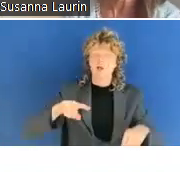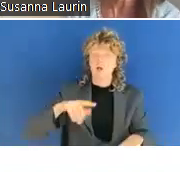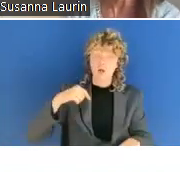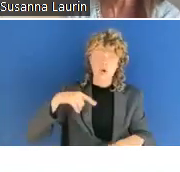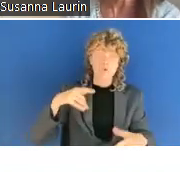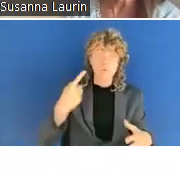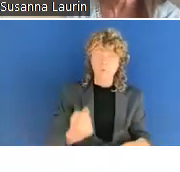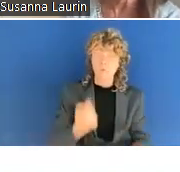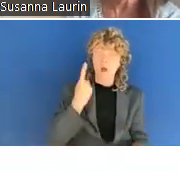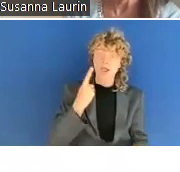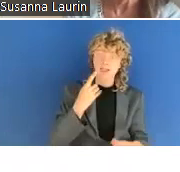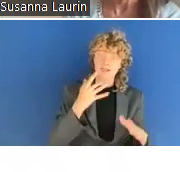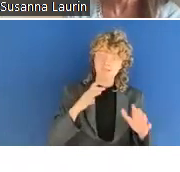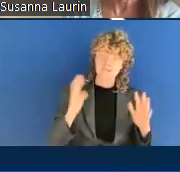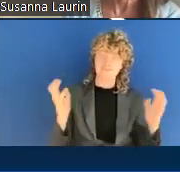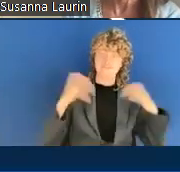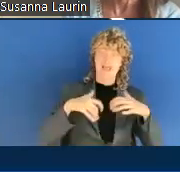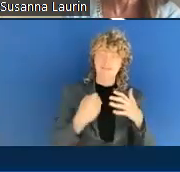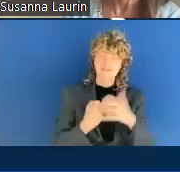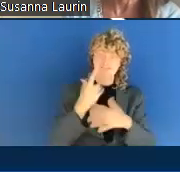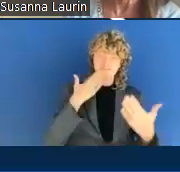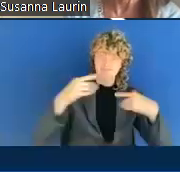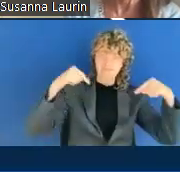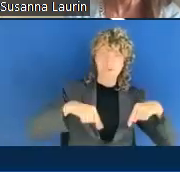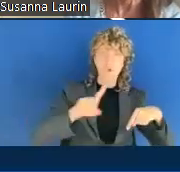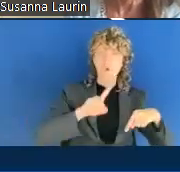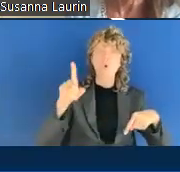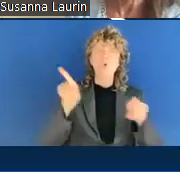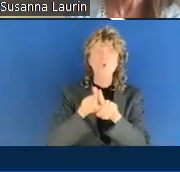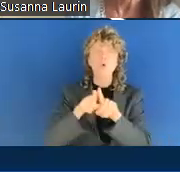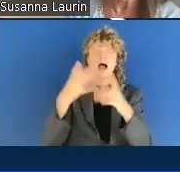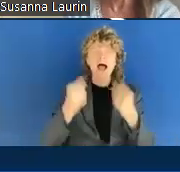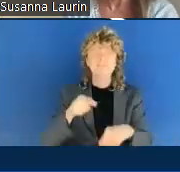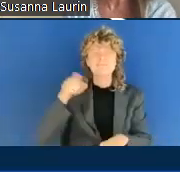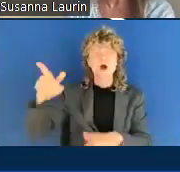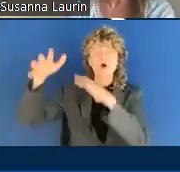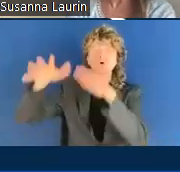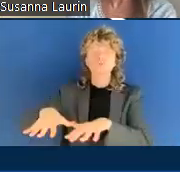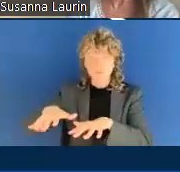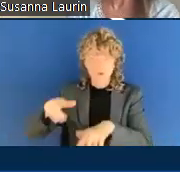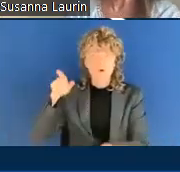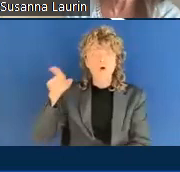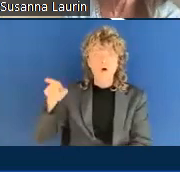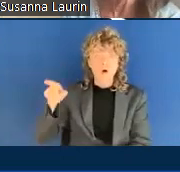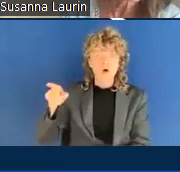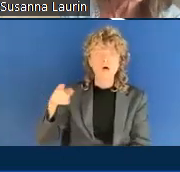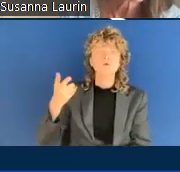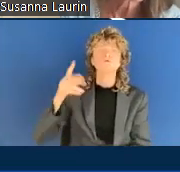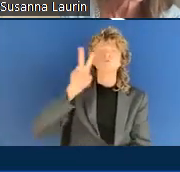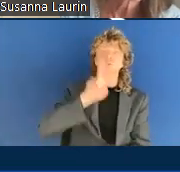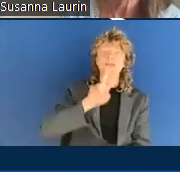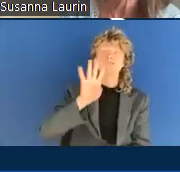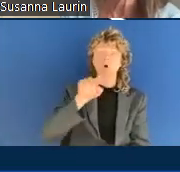US in October. So if we could have that yes. On the 24th to 26th of October, we have the